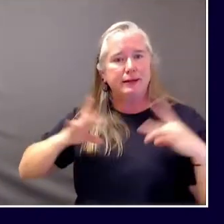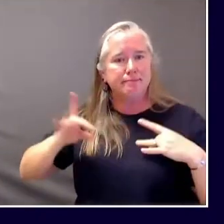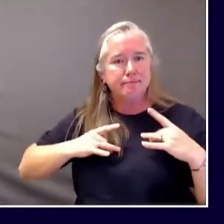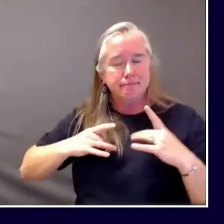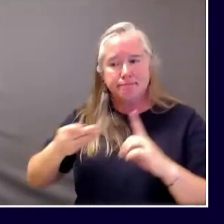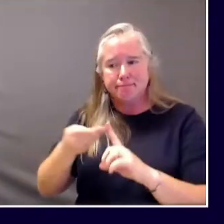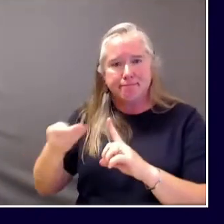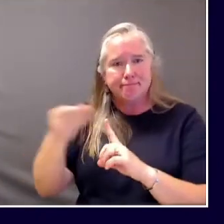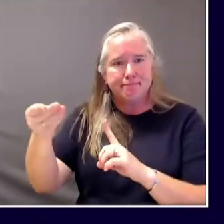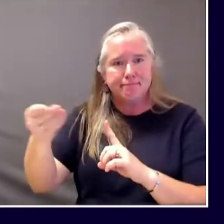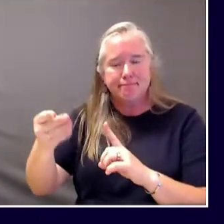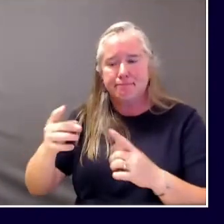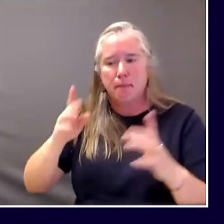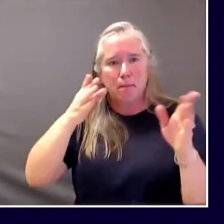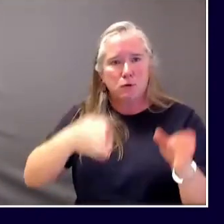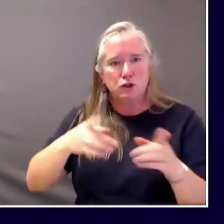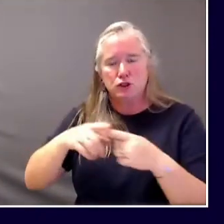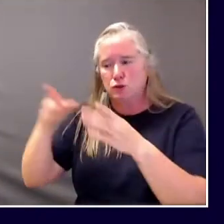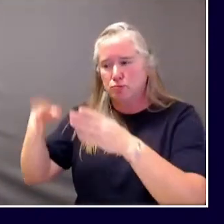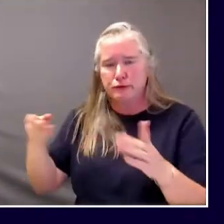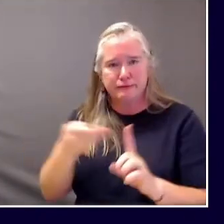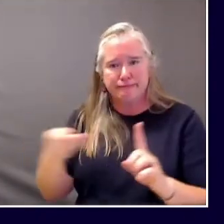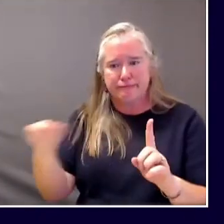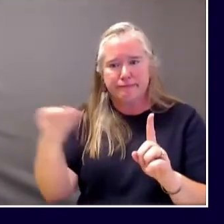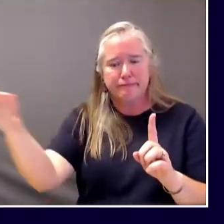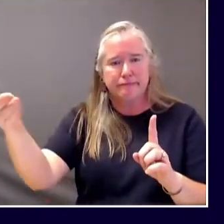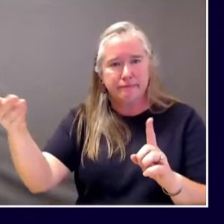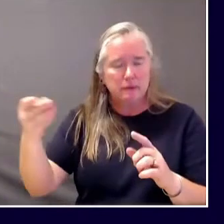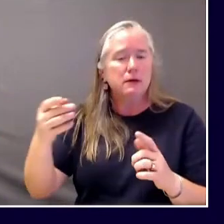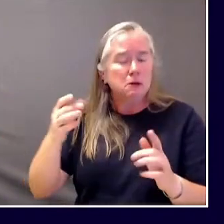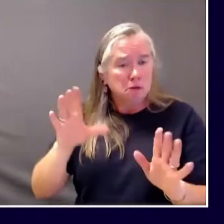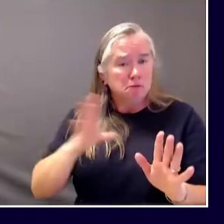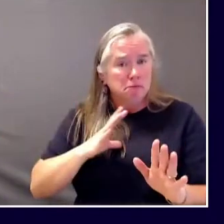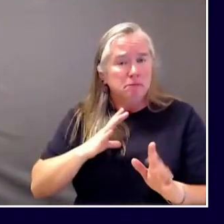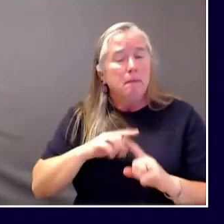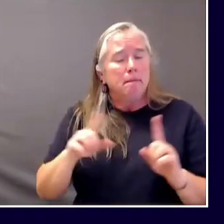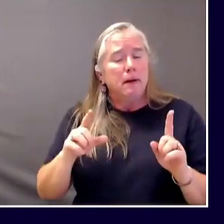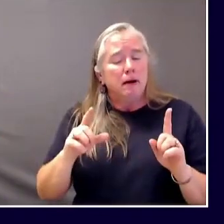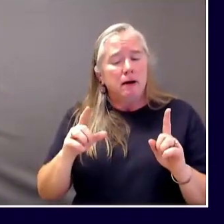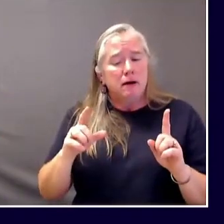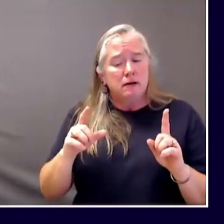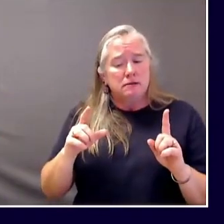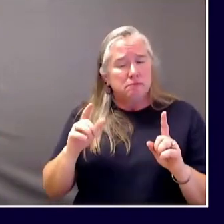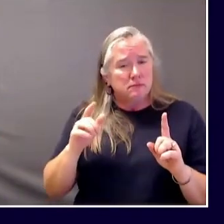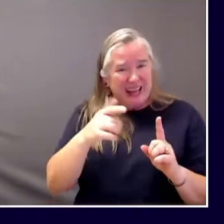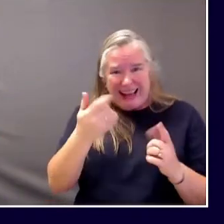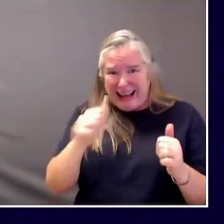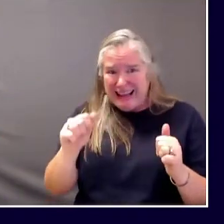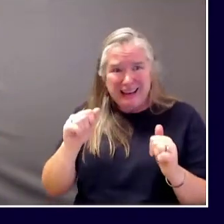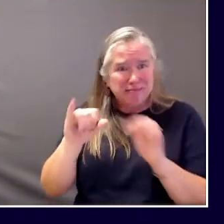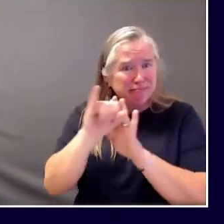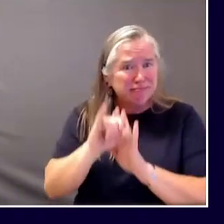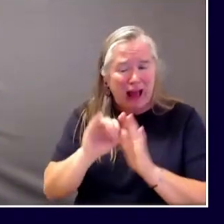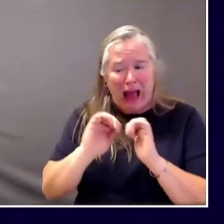what are factors are you seeing that's contributing to the spread are you finding it's a